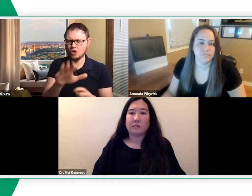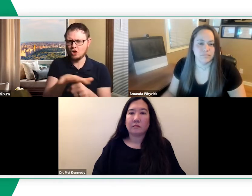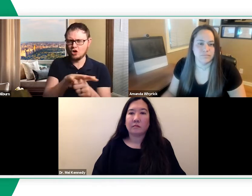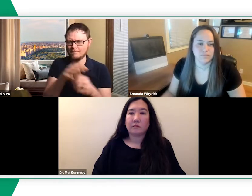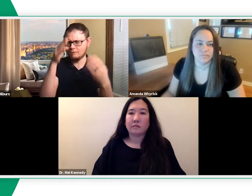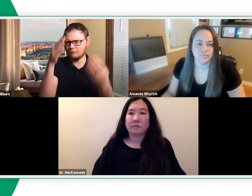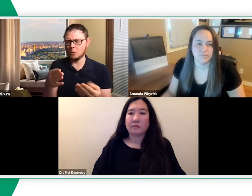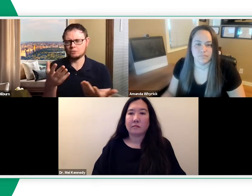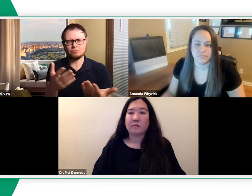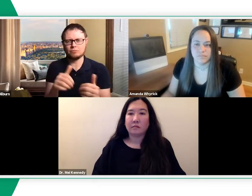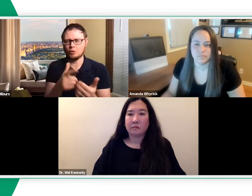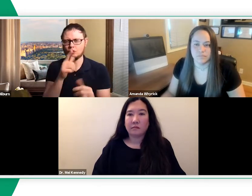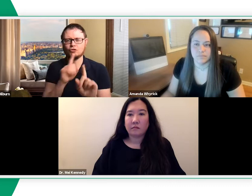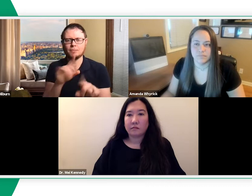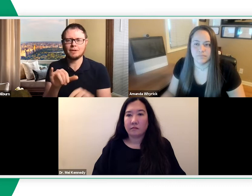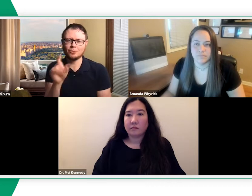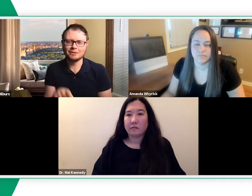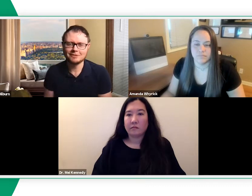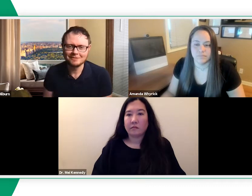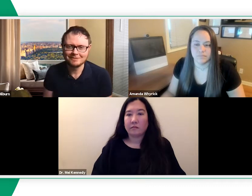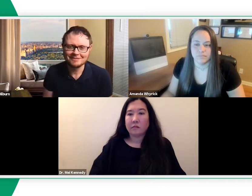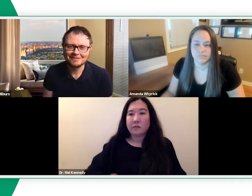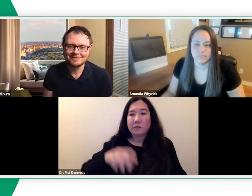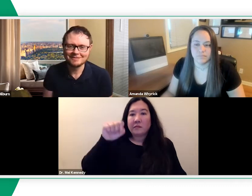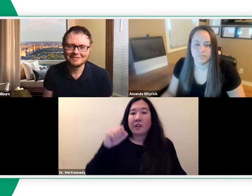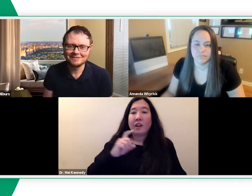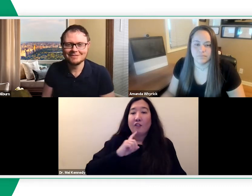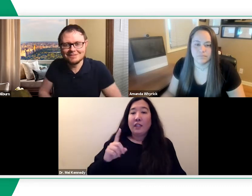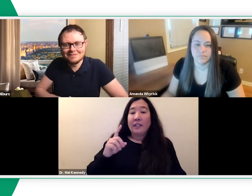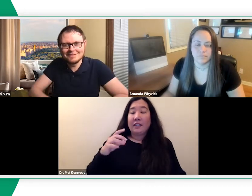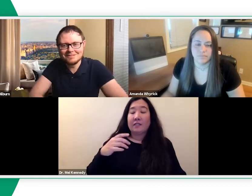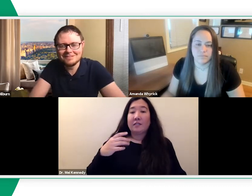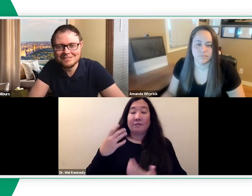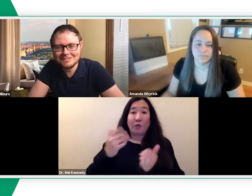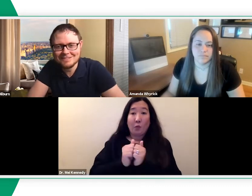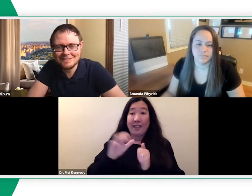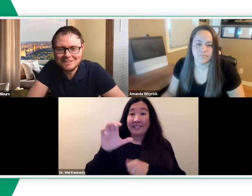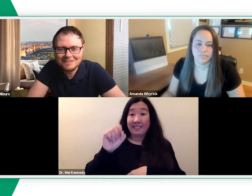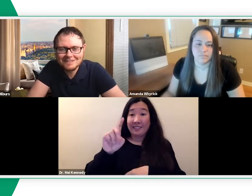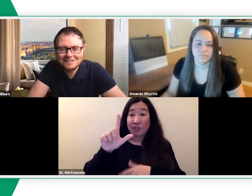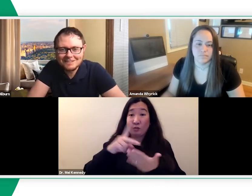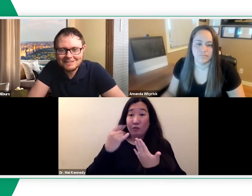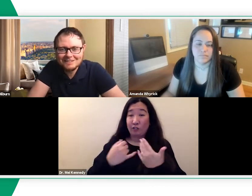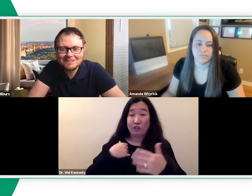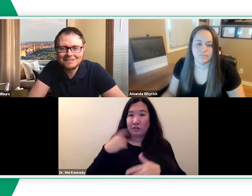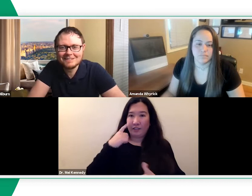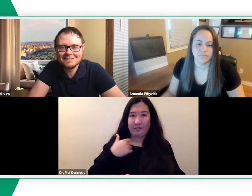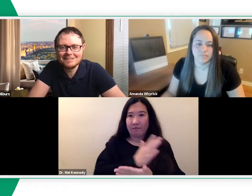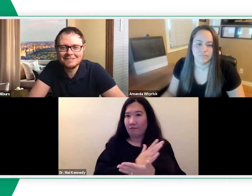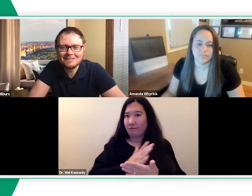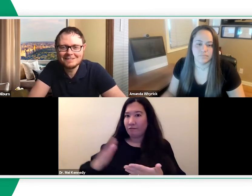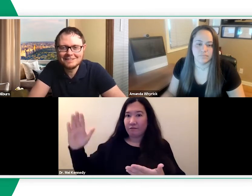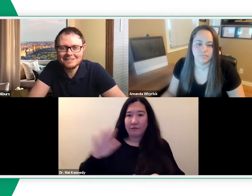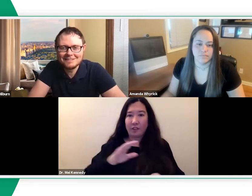Mei and Amanda, what are your areas of focus? >>DR. MEI KENNEDY: Really, with CSD Learns,